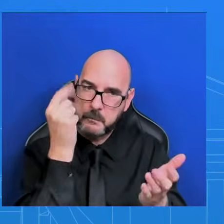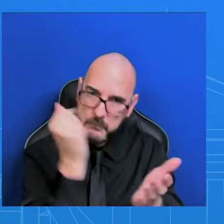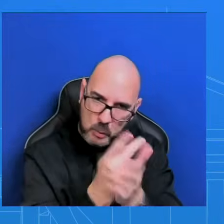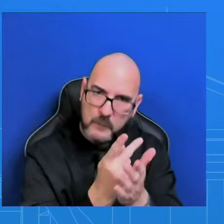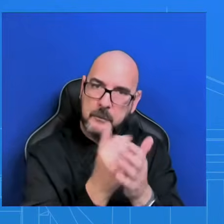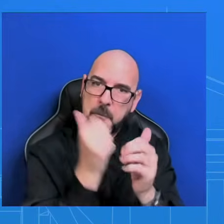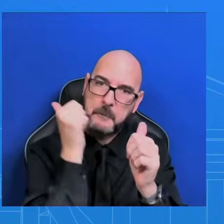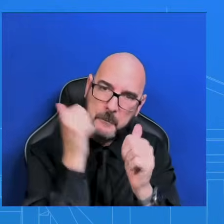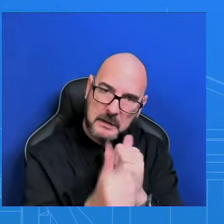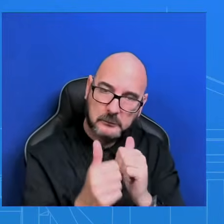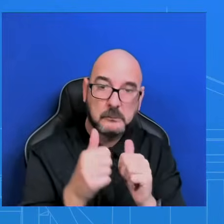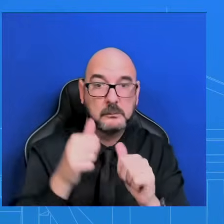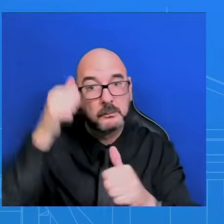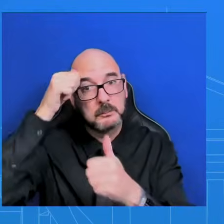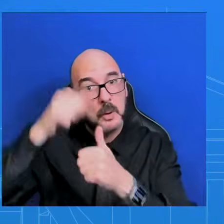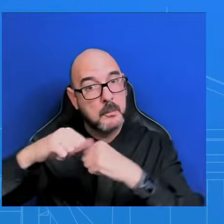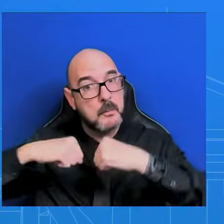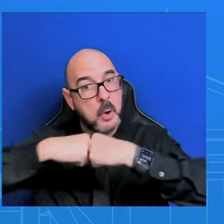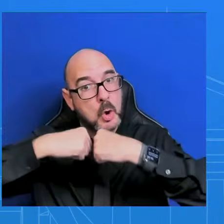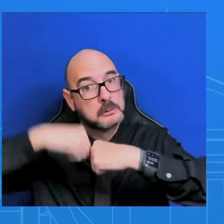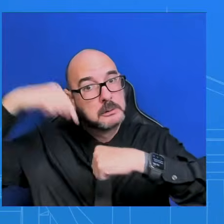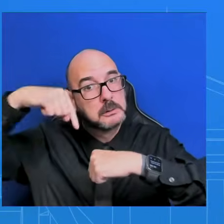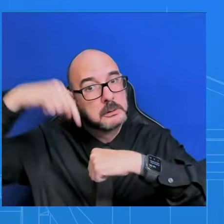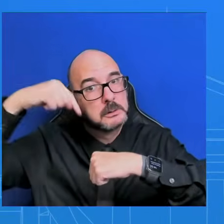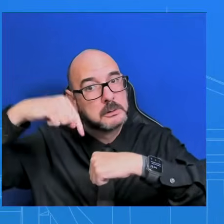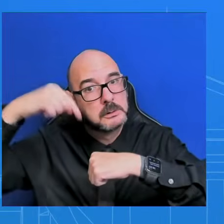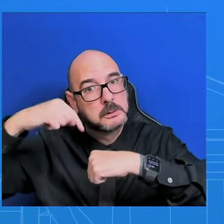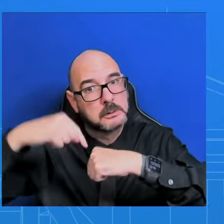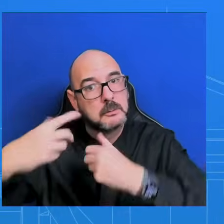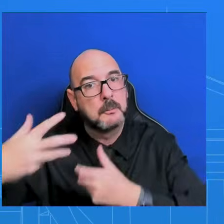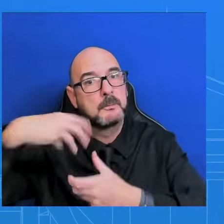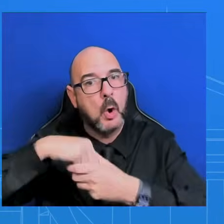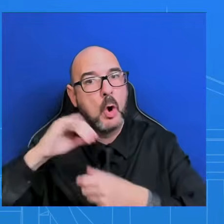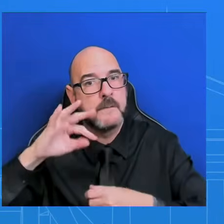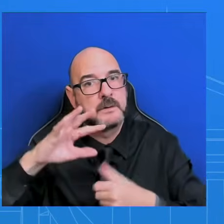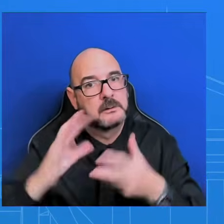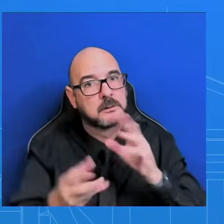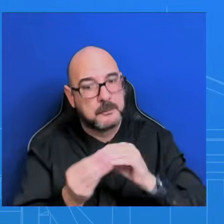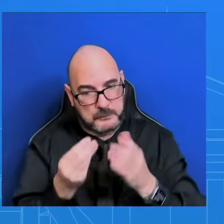of the supplemental. So, we look -- we look forward to continuing collaboration with the states,